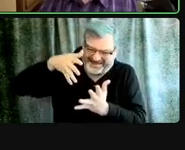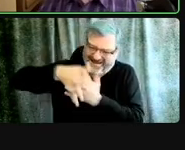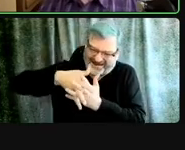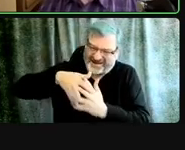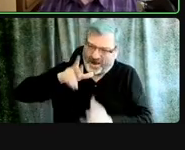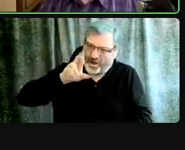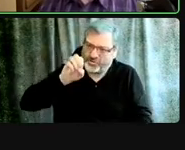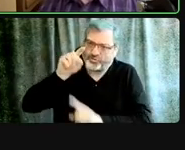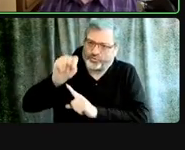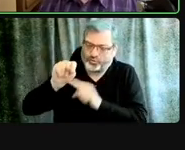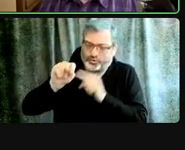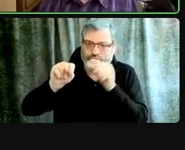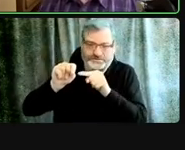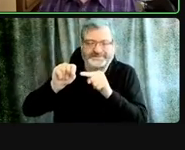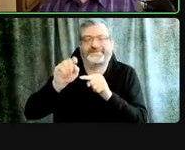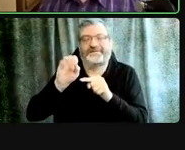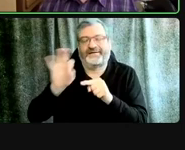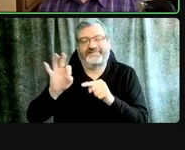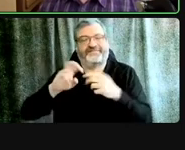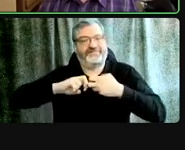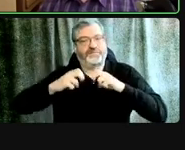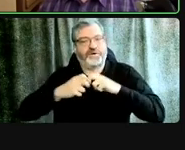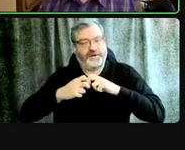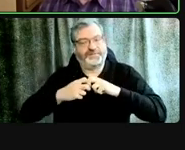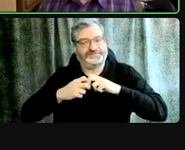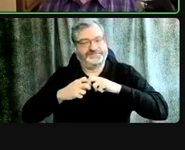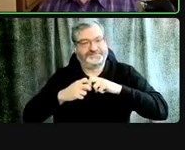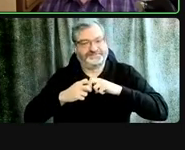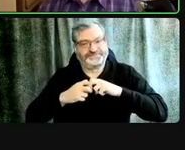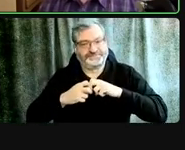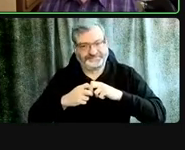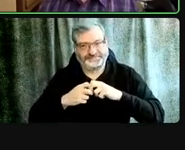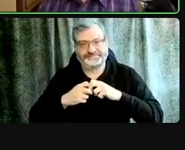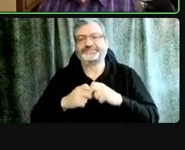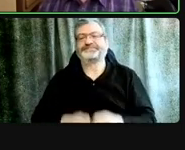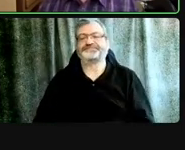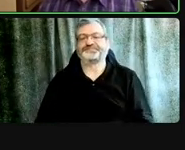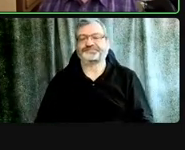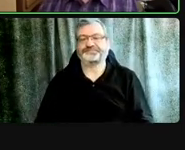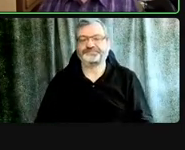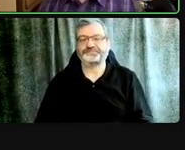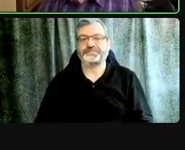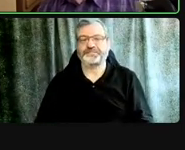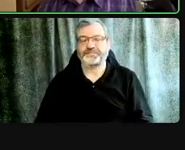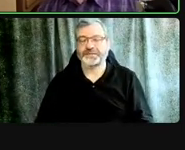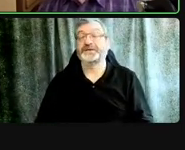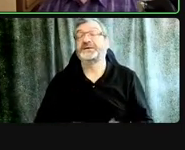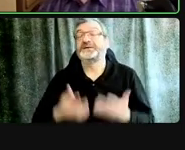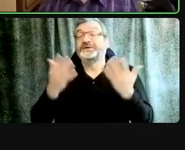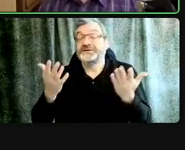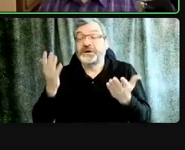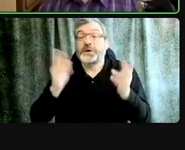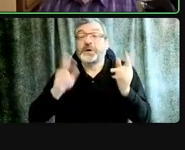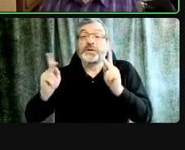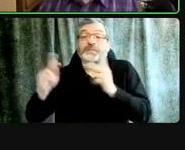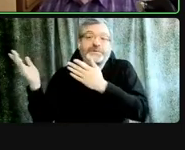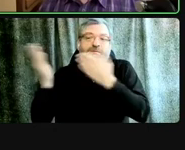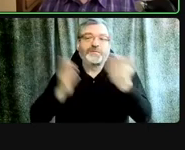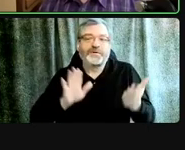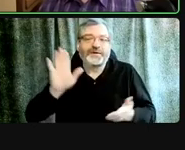and frailty of people, emotionally speaking, often has roots in trauma. And people bring their mental health adaptations also.